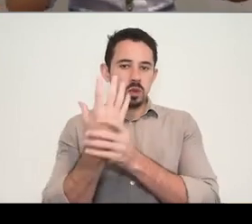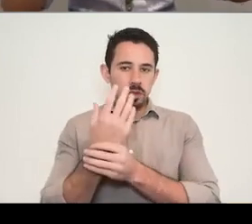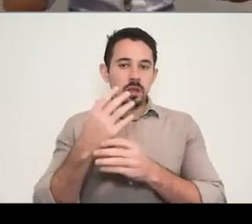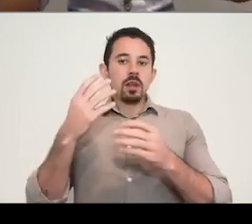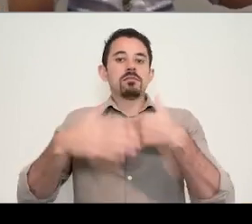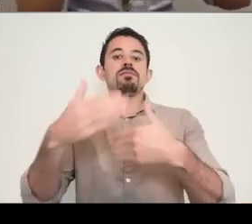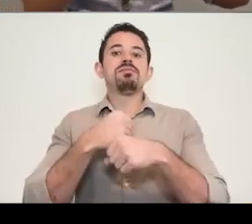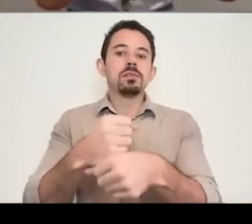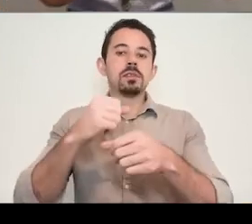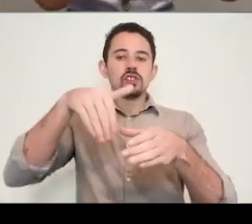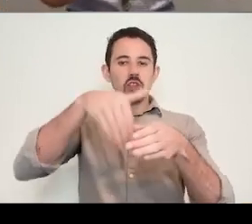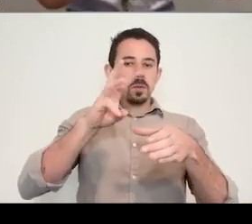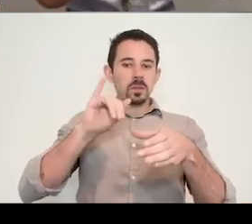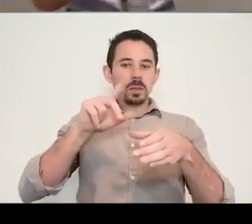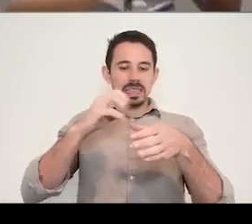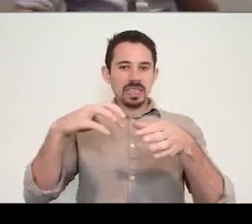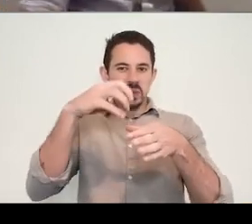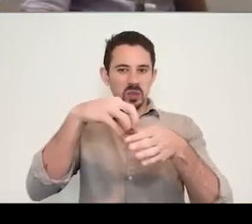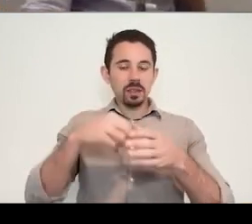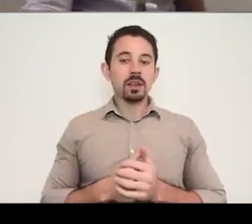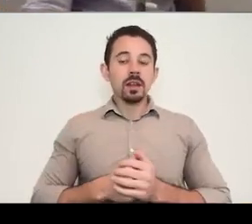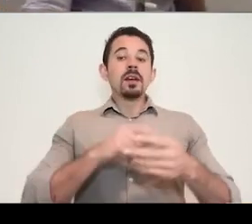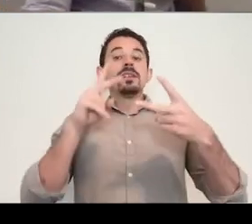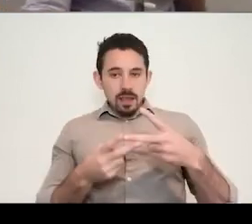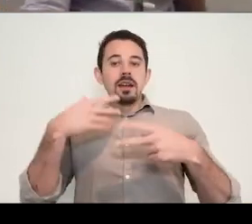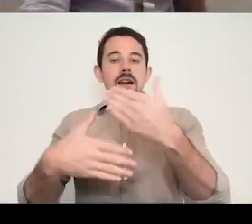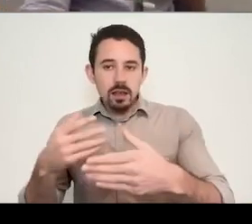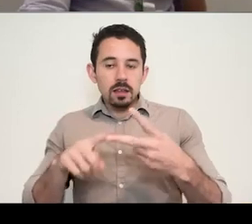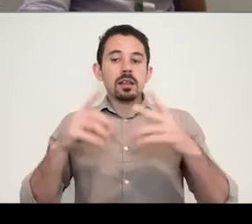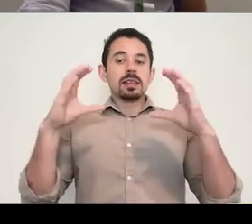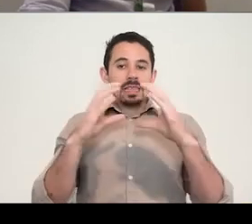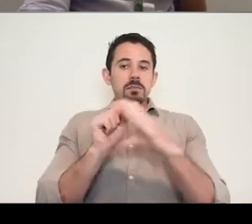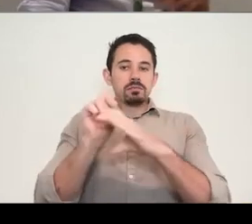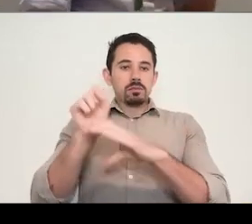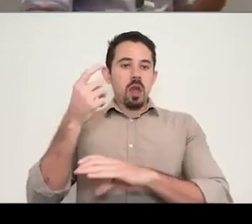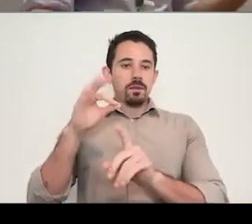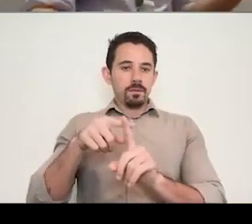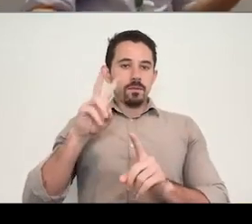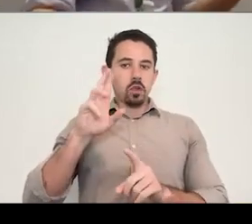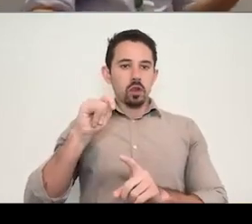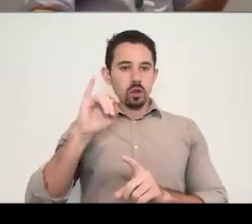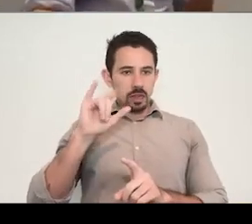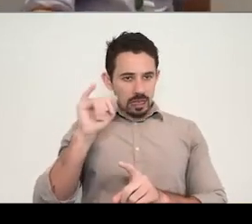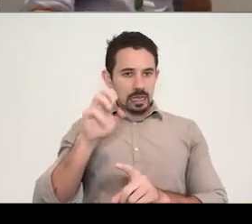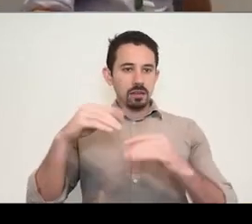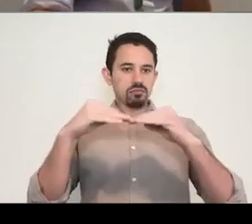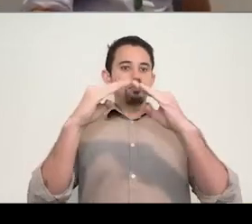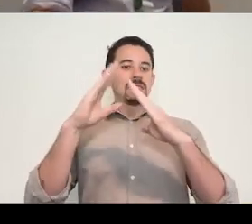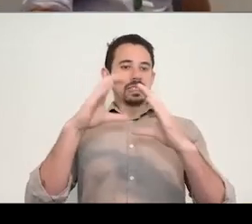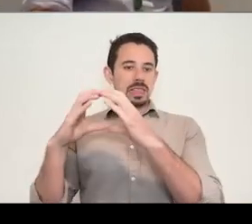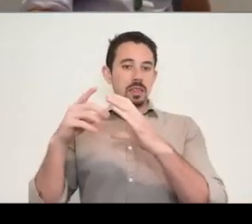generated by cellular growth, and this creates the central wrinkle; the second stage is cellular